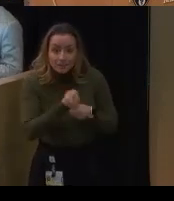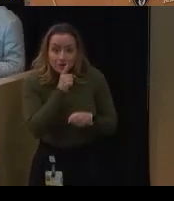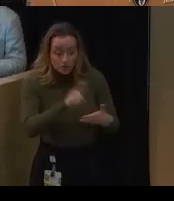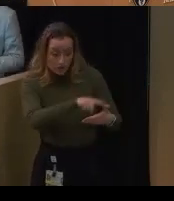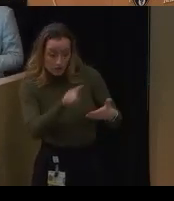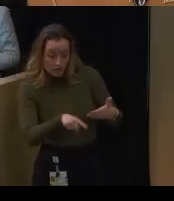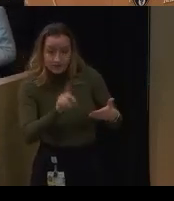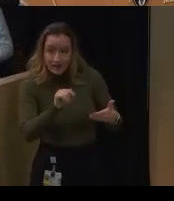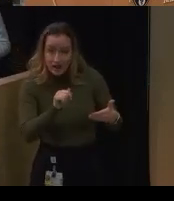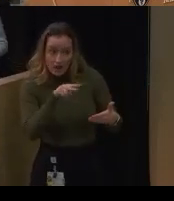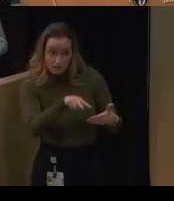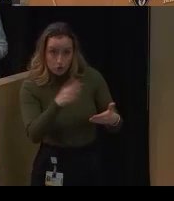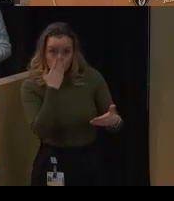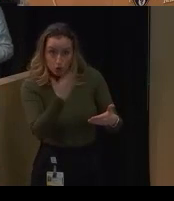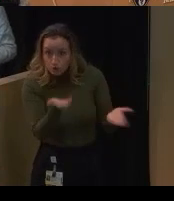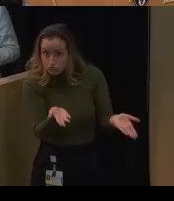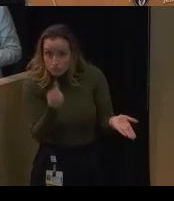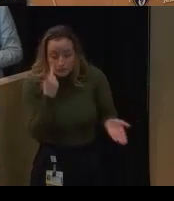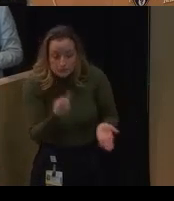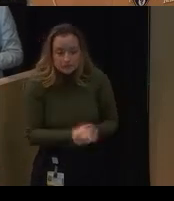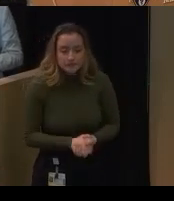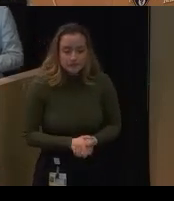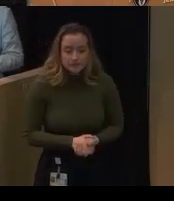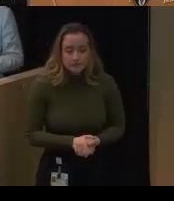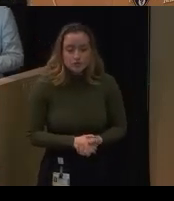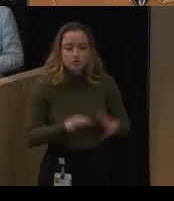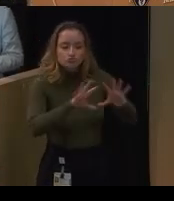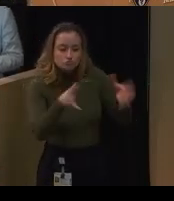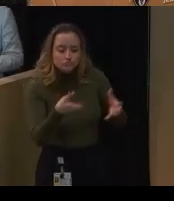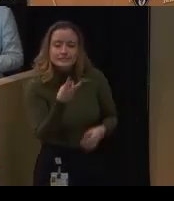showing volitional control so we recruited a group of 16 people who are on average were in their